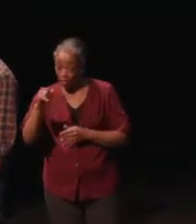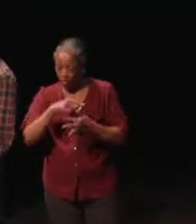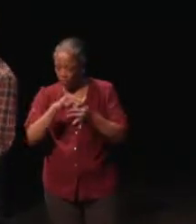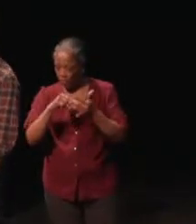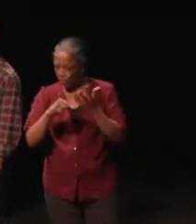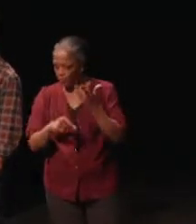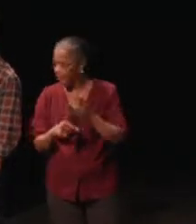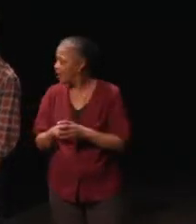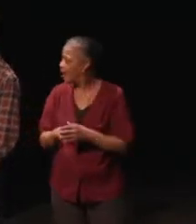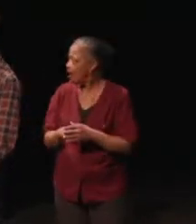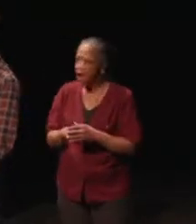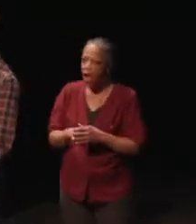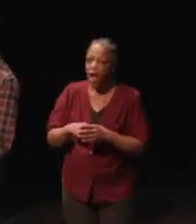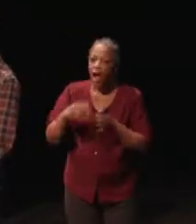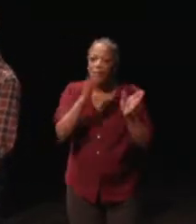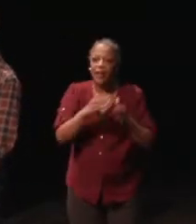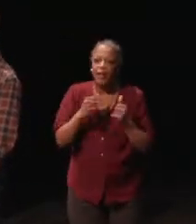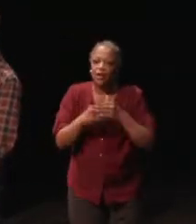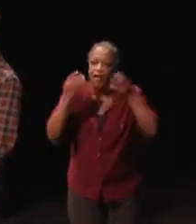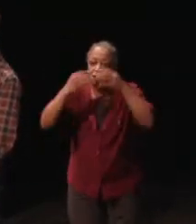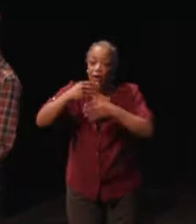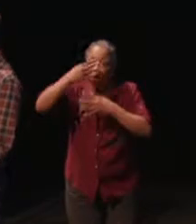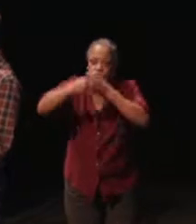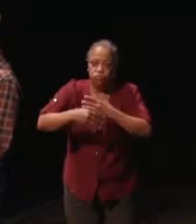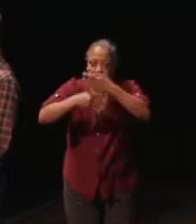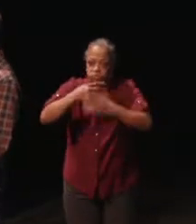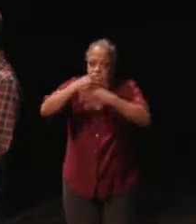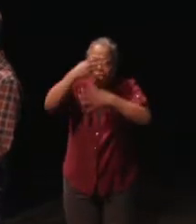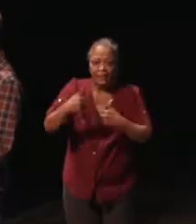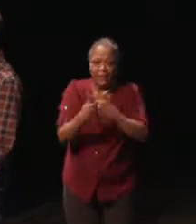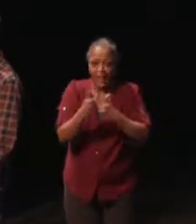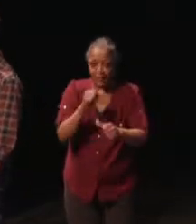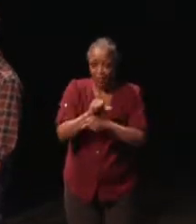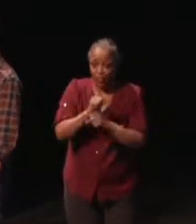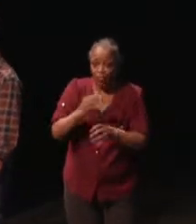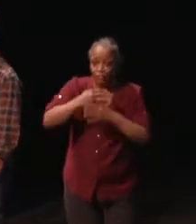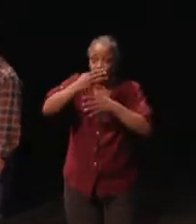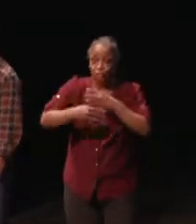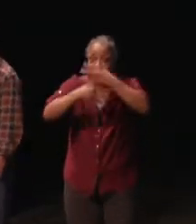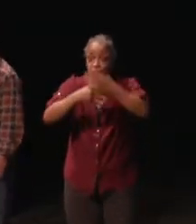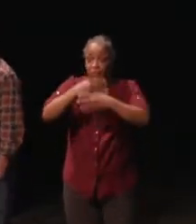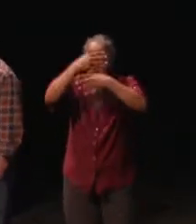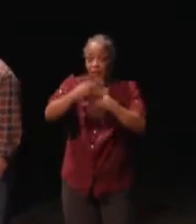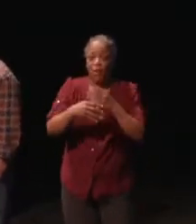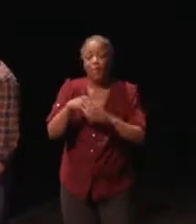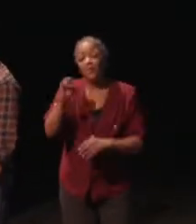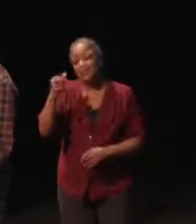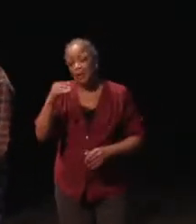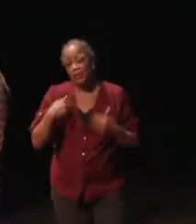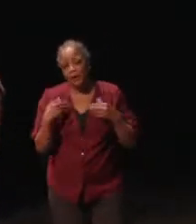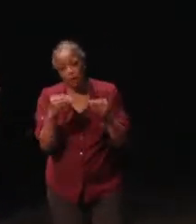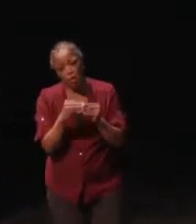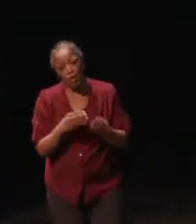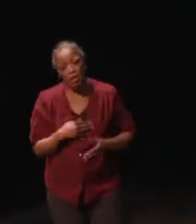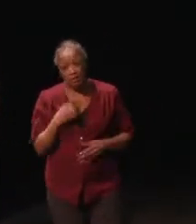I had like this big scrolling list of all the games that I worked on- Yes. But then- >> They've became an arms race. I realized that Sam has more games.